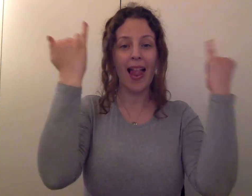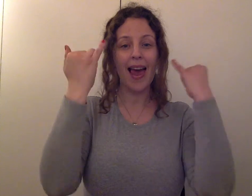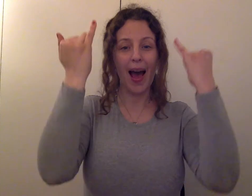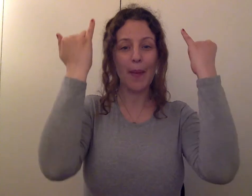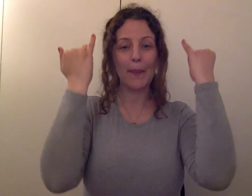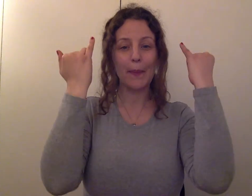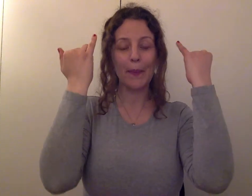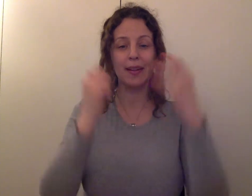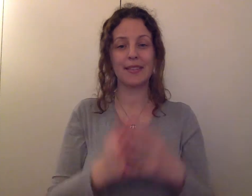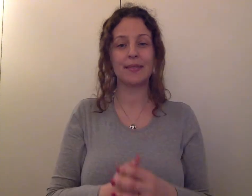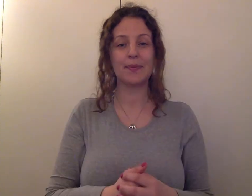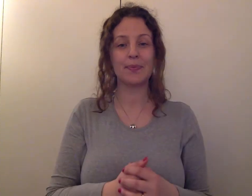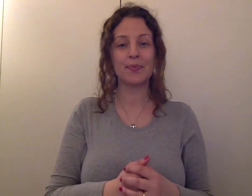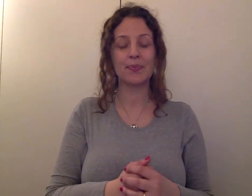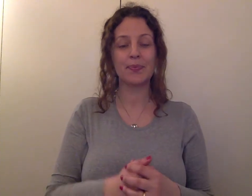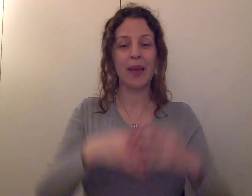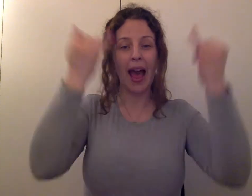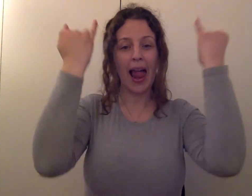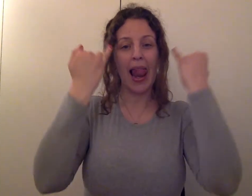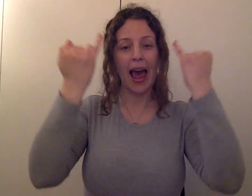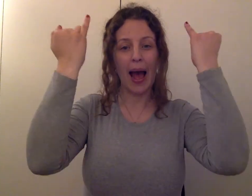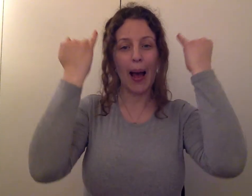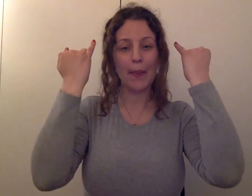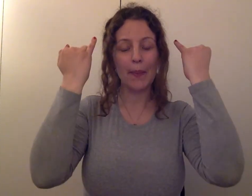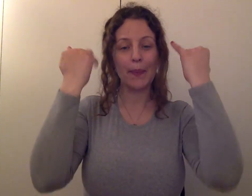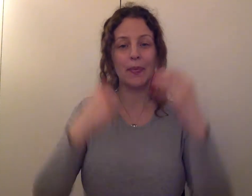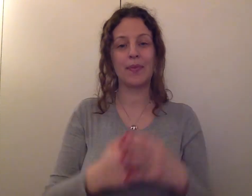LAMB